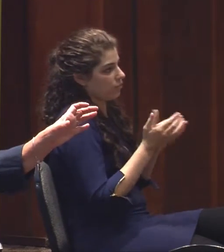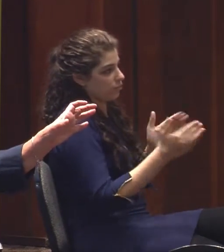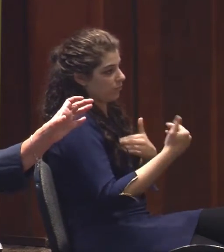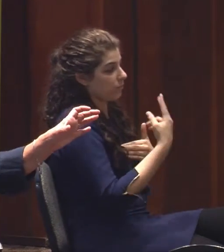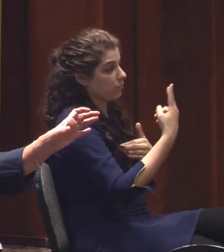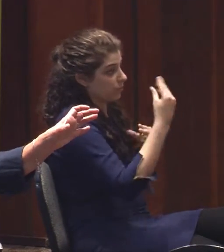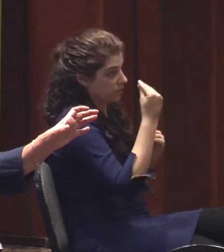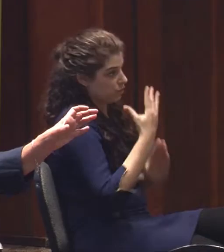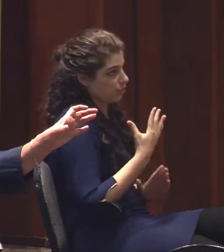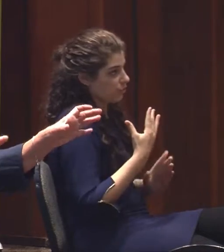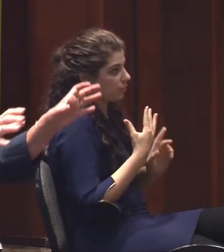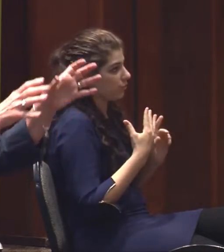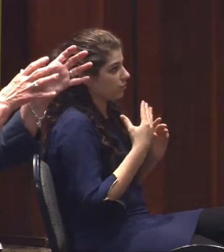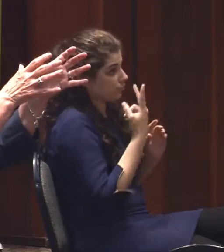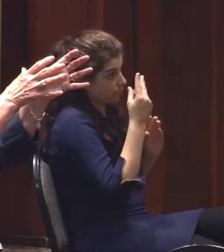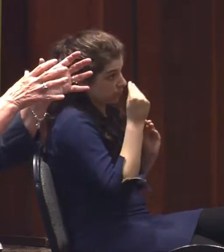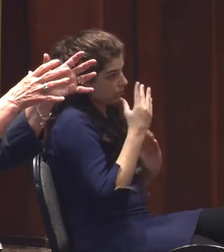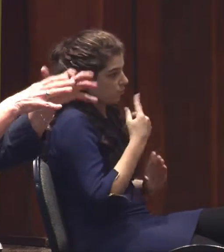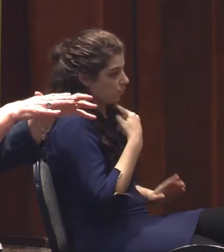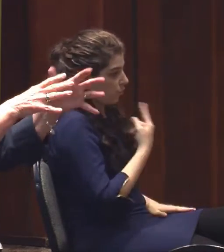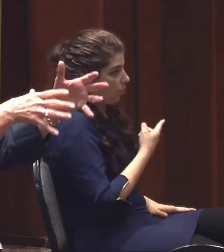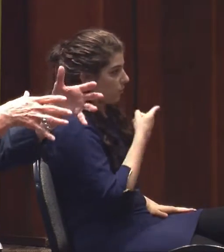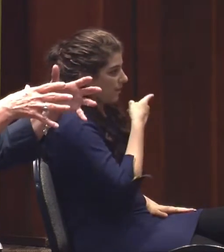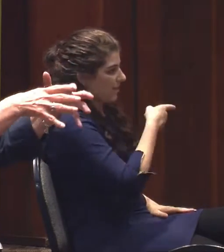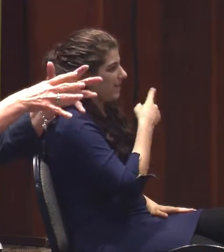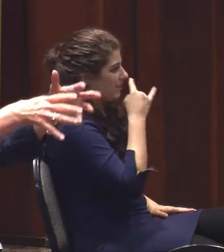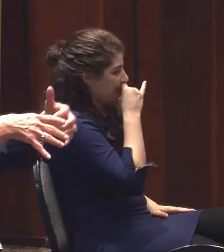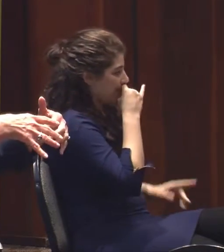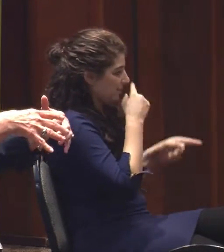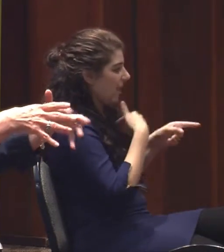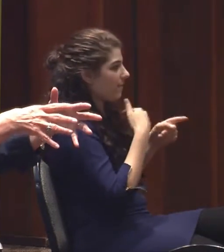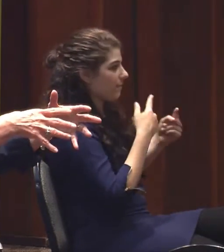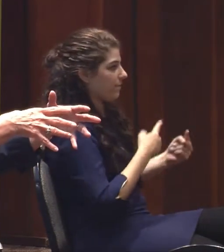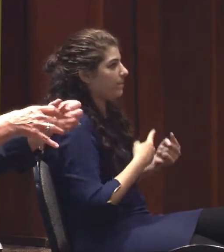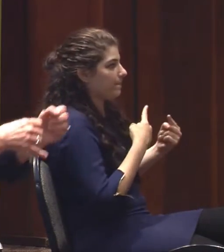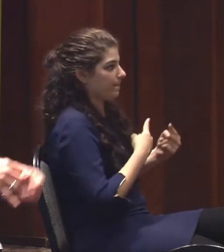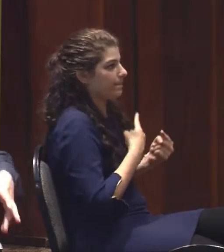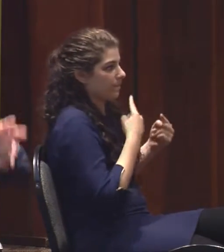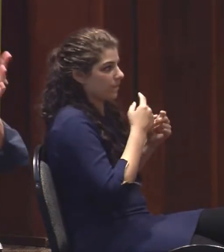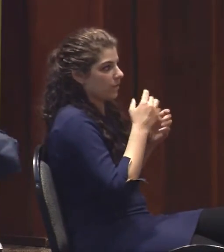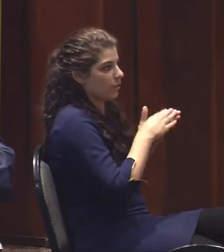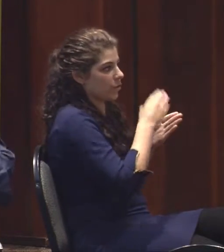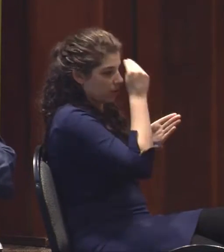were told, you know, that these kids have difficulty learning, and they were told that